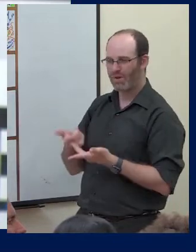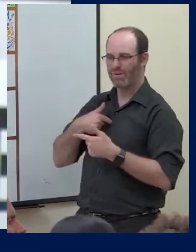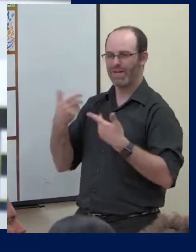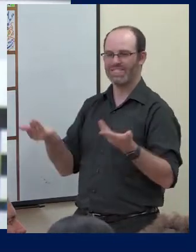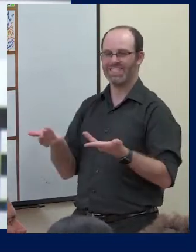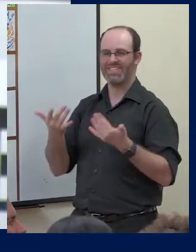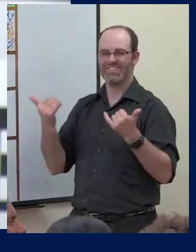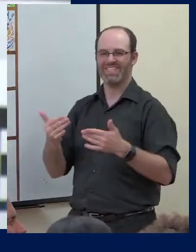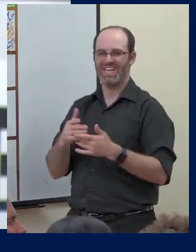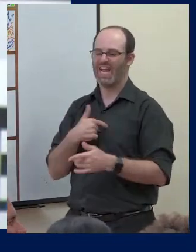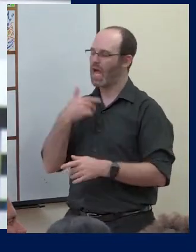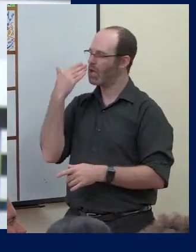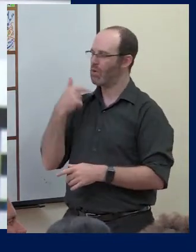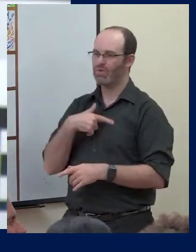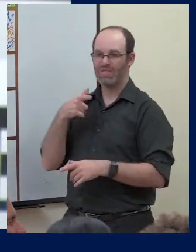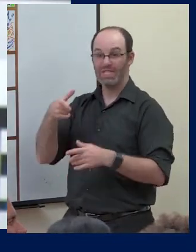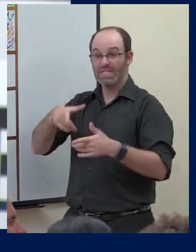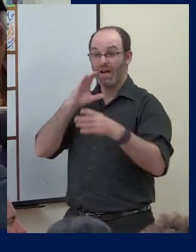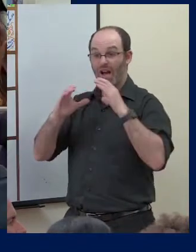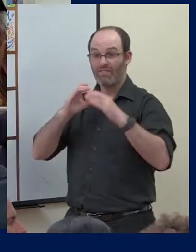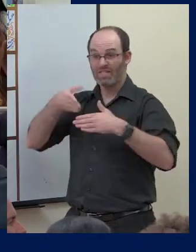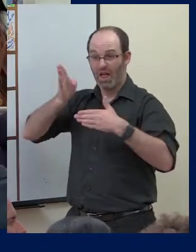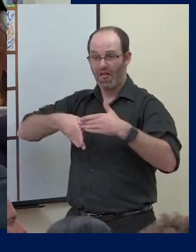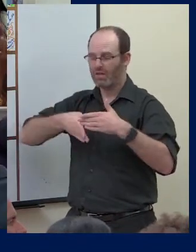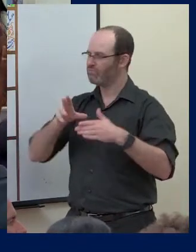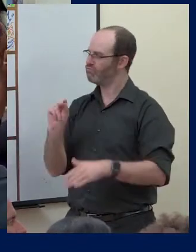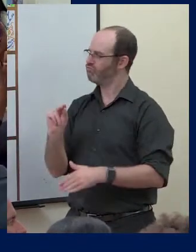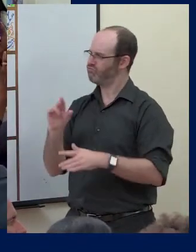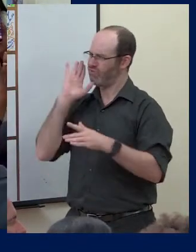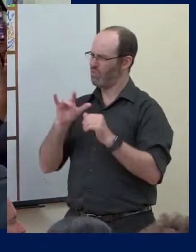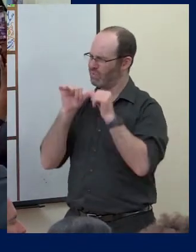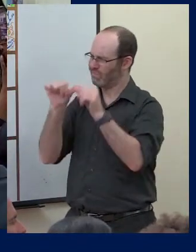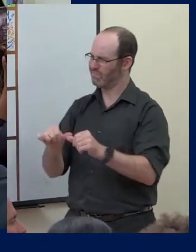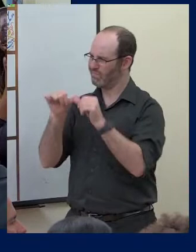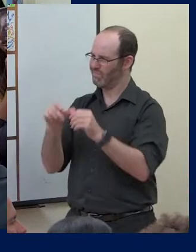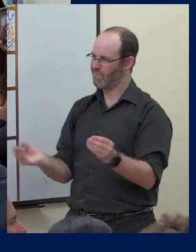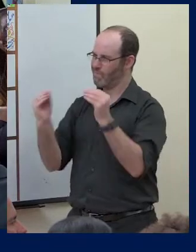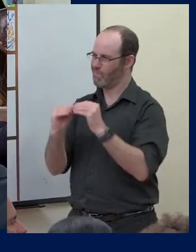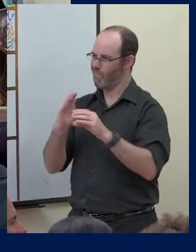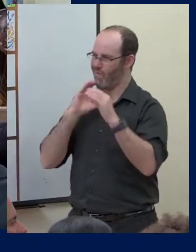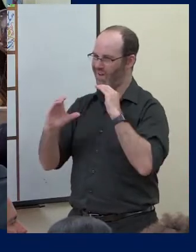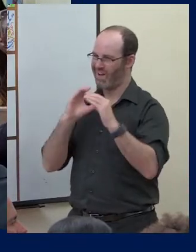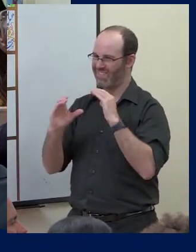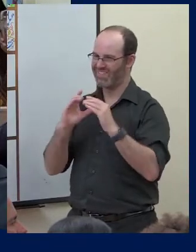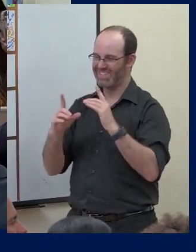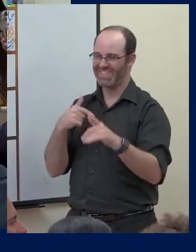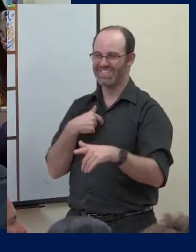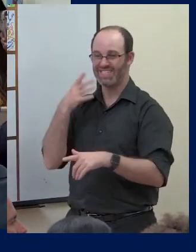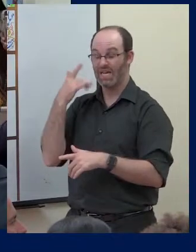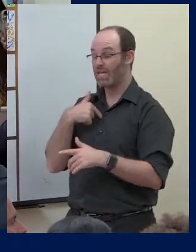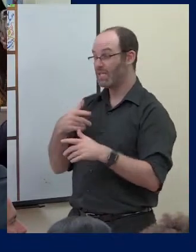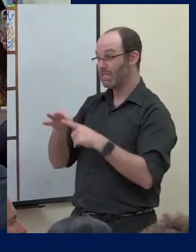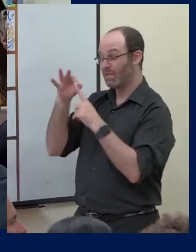I know this will not be our last conversation. I look forward to more conversations because I think that will really help to inform some